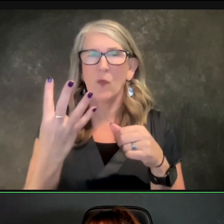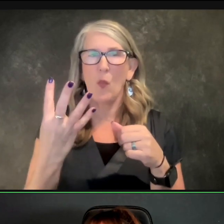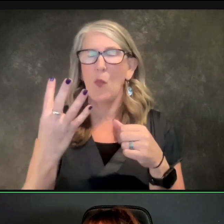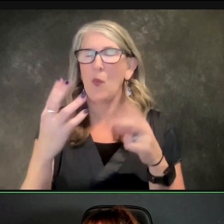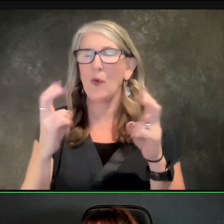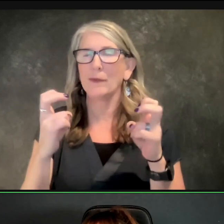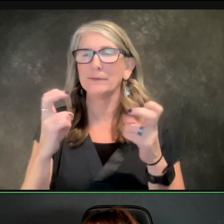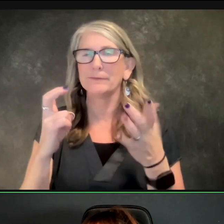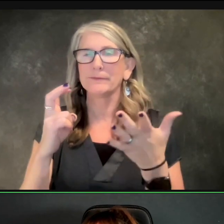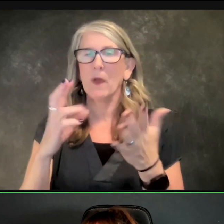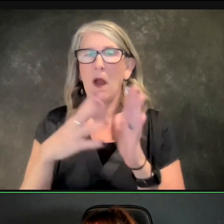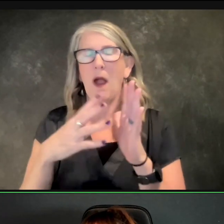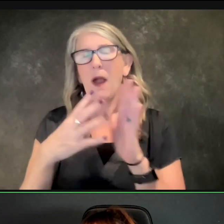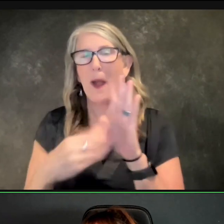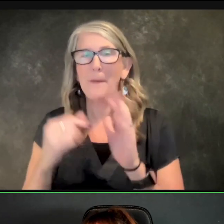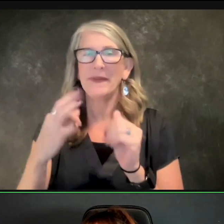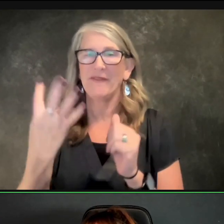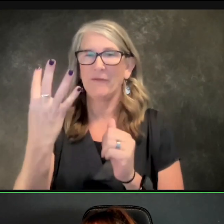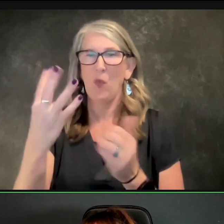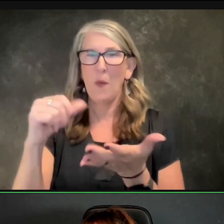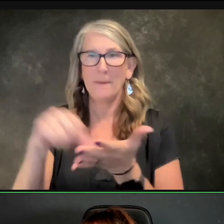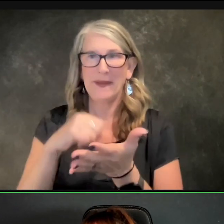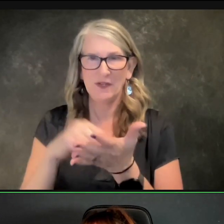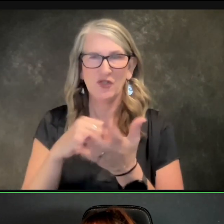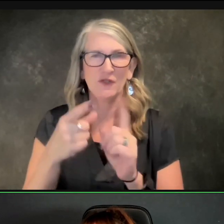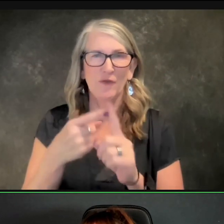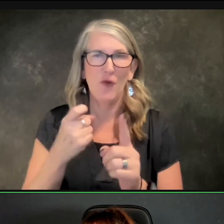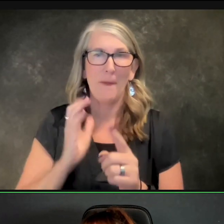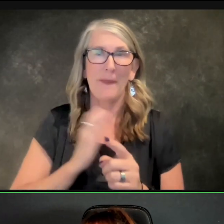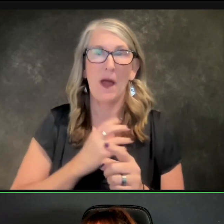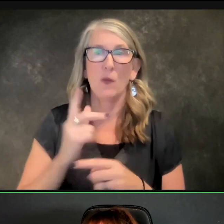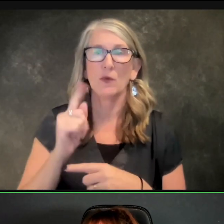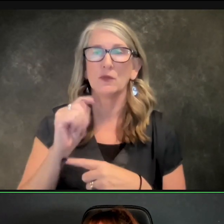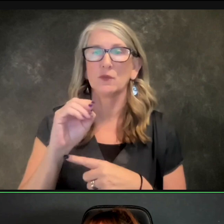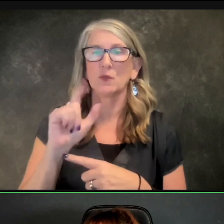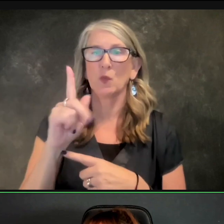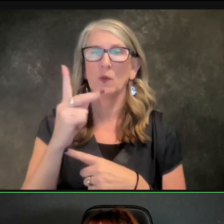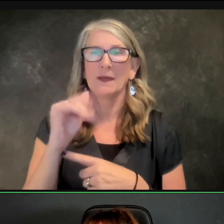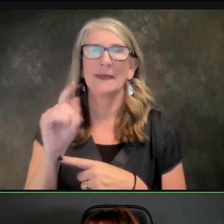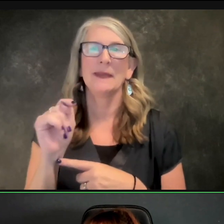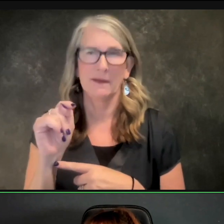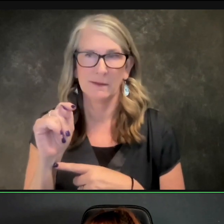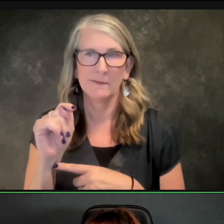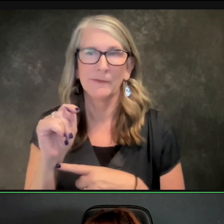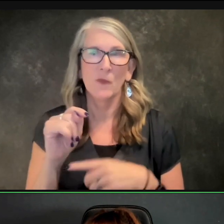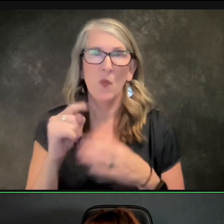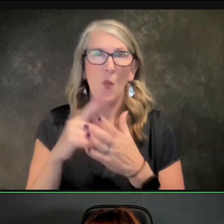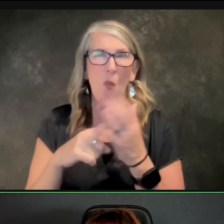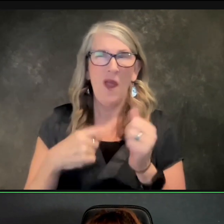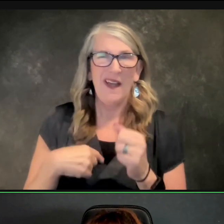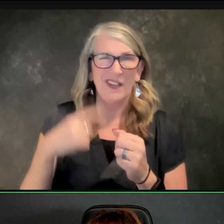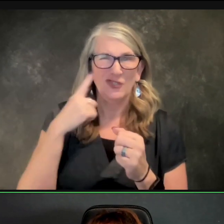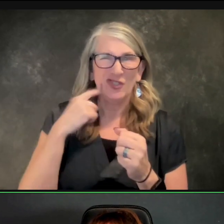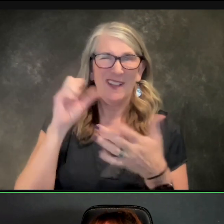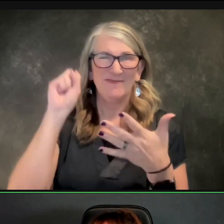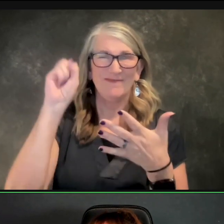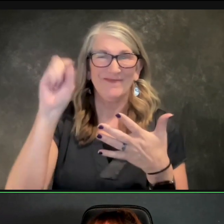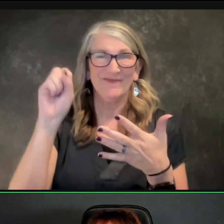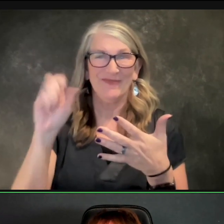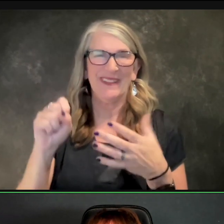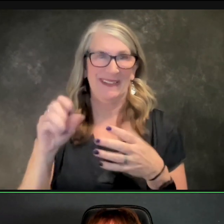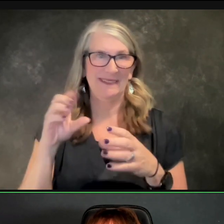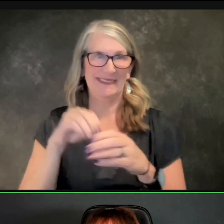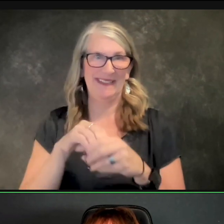This slide is a copy of four pages from one